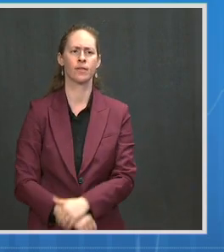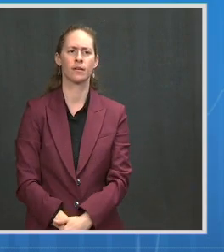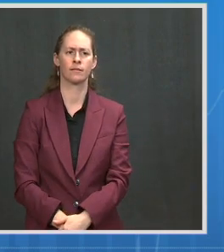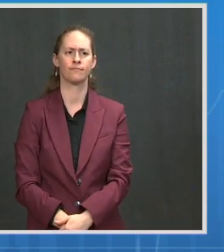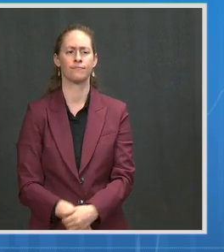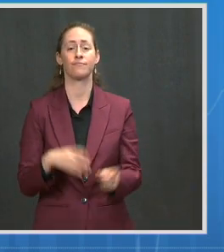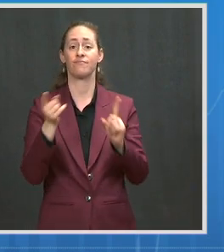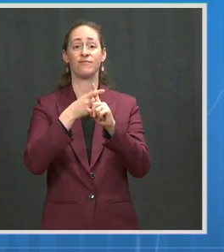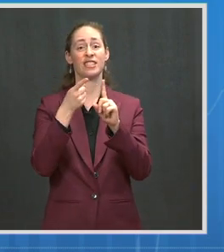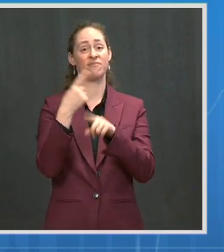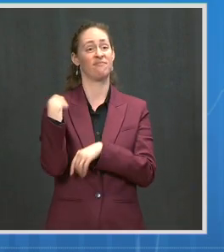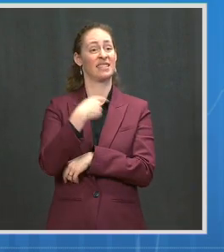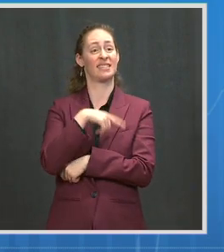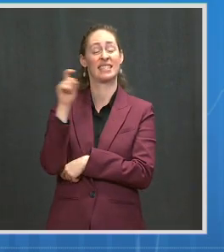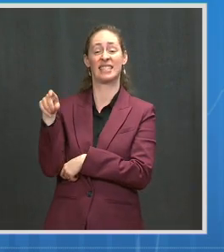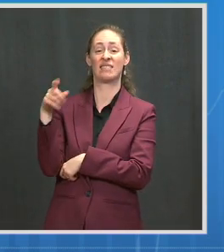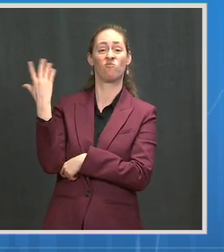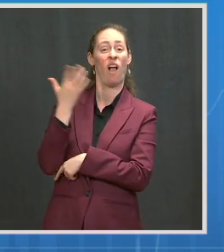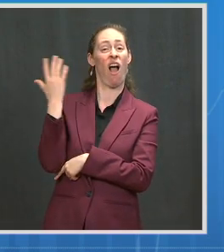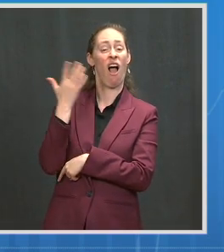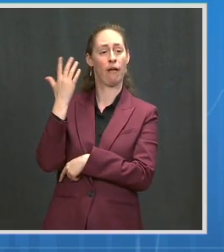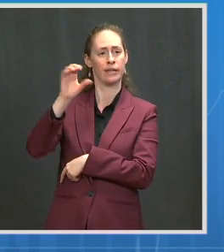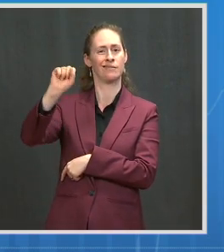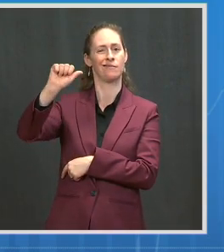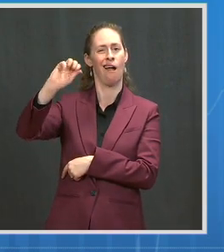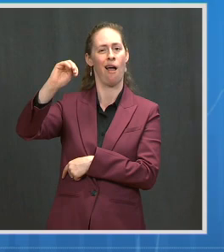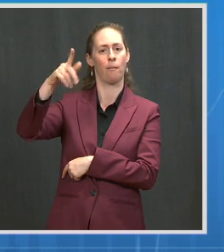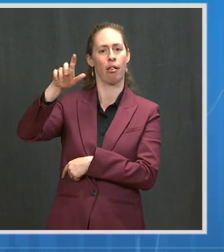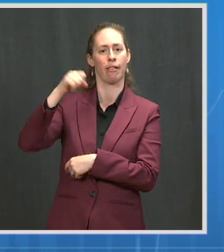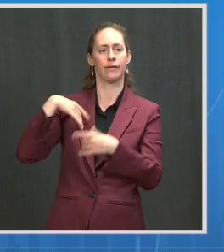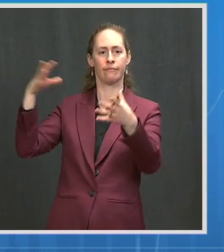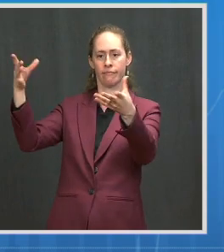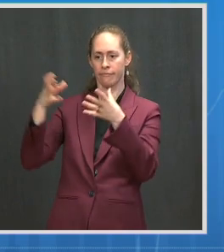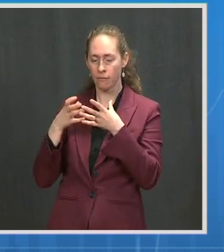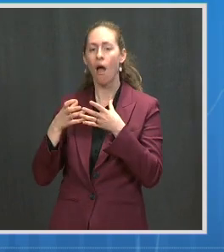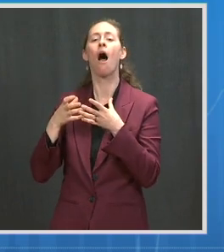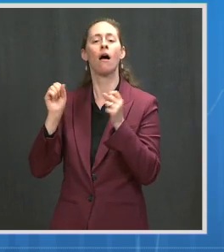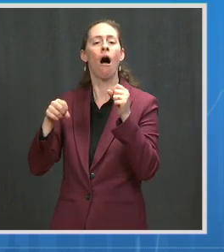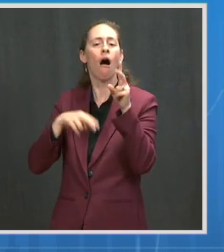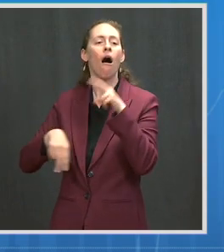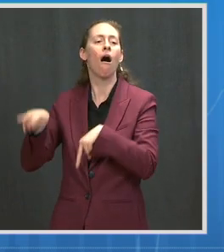we want to make sure that we're limiting it to those that are -- result in severe disease, hospitalization, and death.